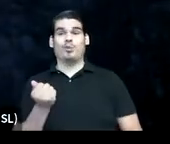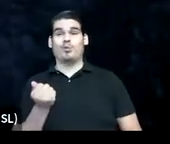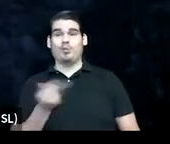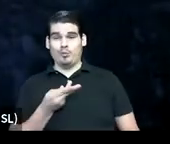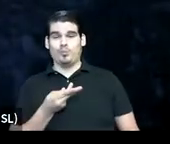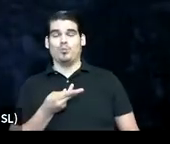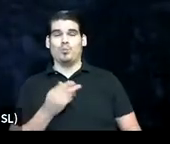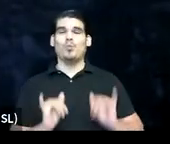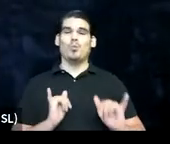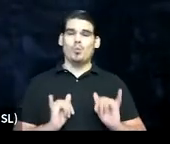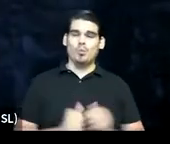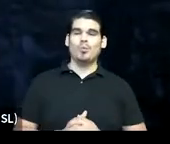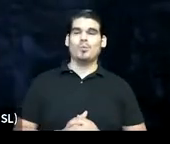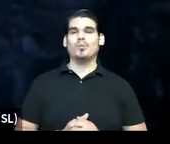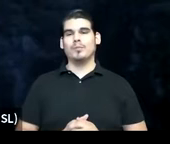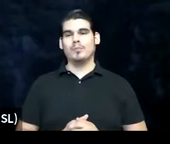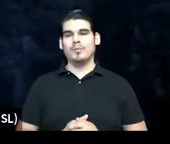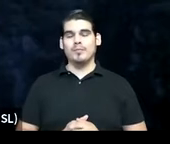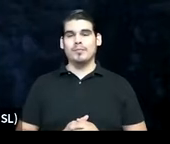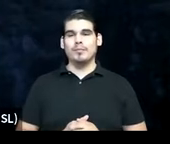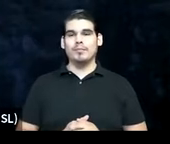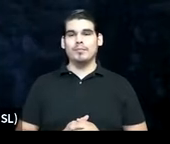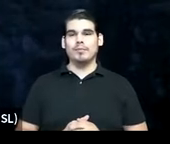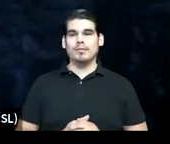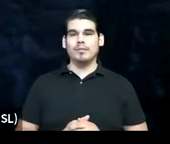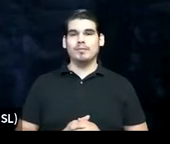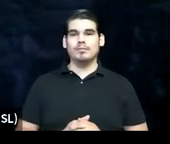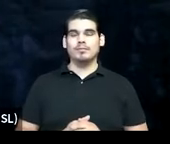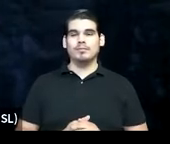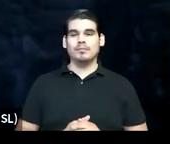A really just a natural disaster relief fund that can really be applicable in any